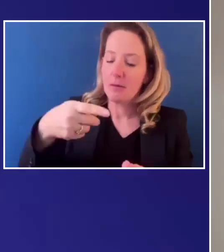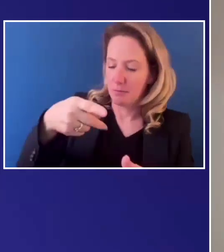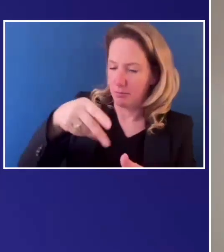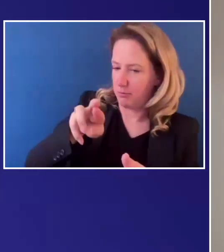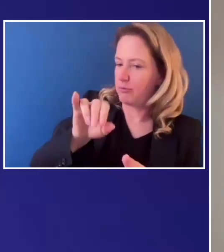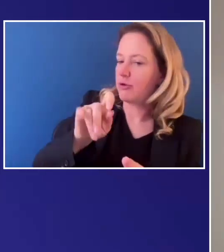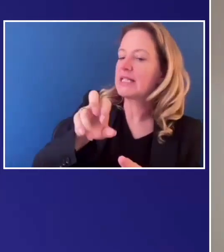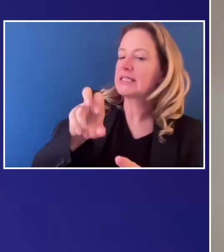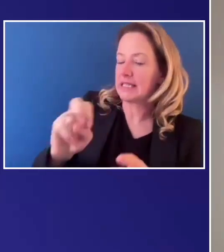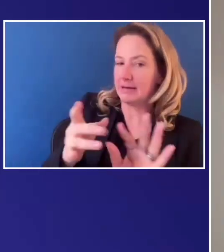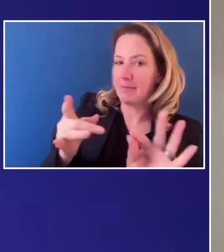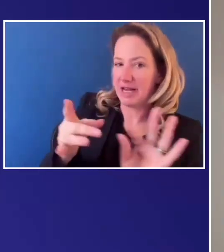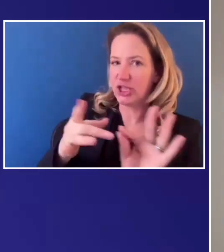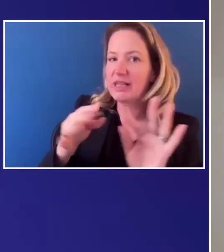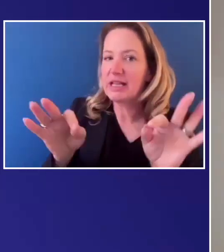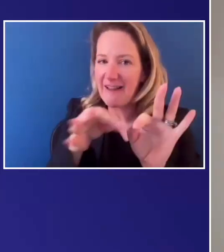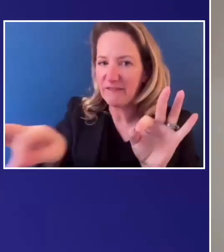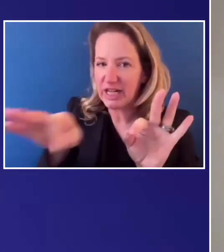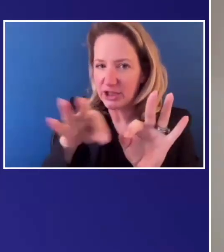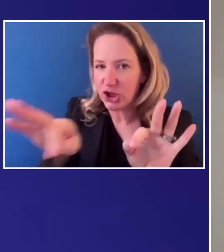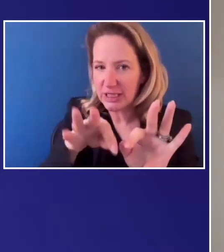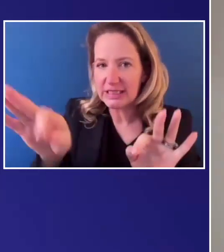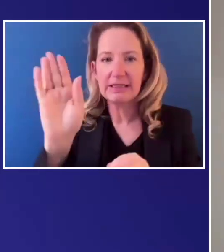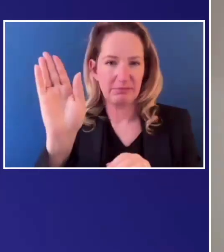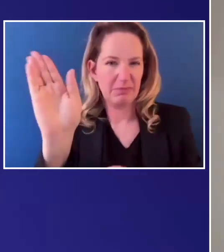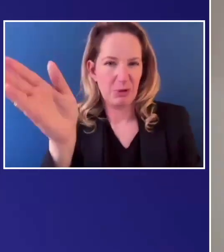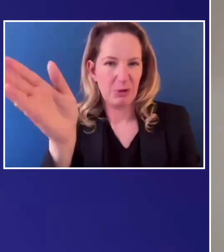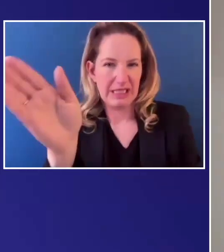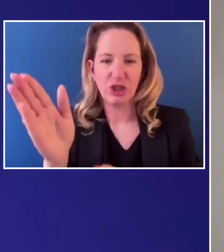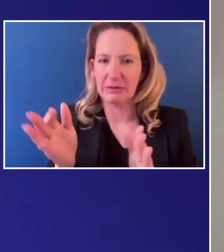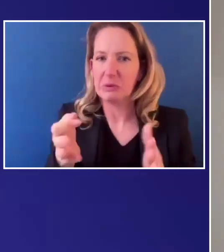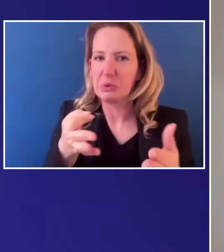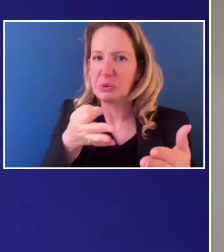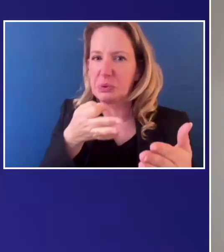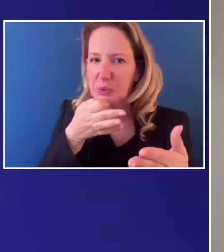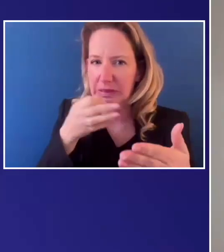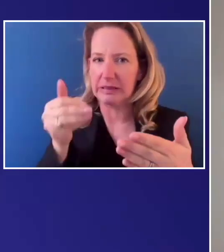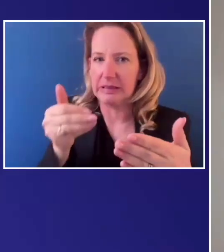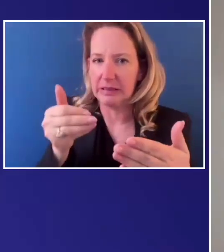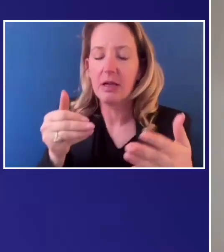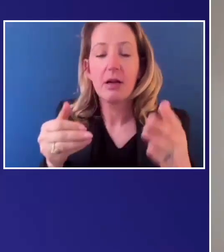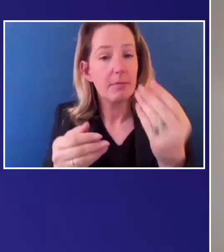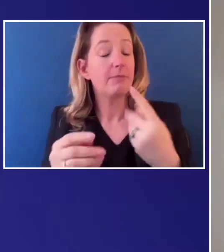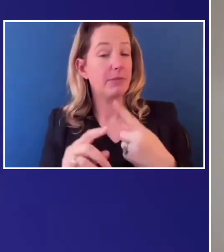to have -- that presentation is upcoming. So just be waiting for that. The short answer to your question is no.